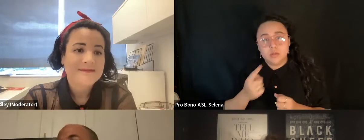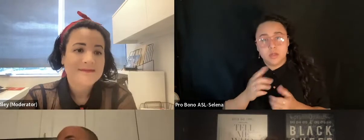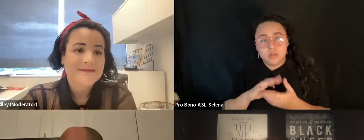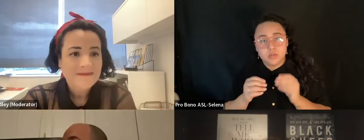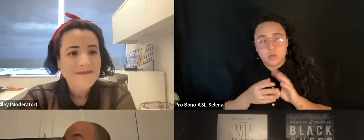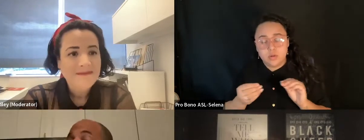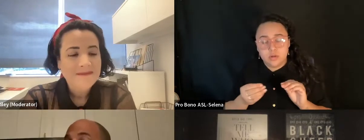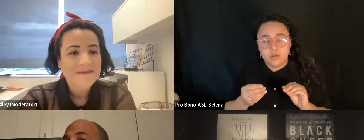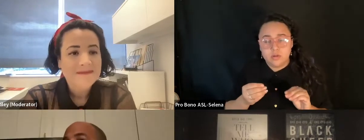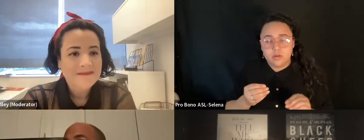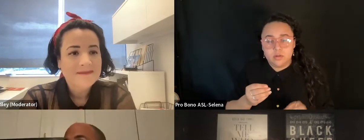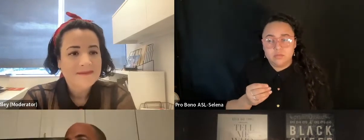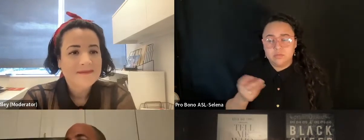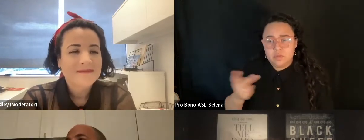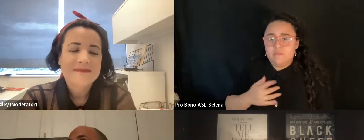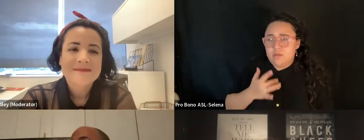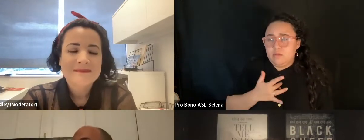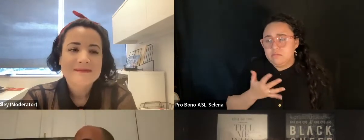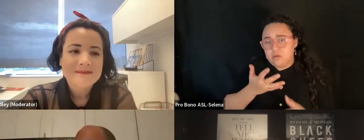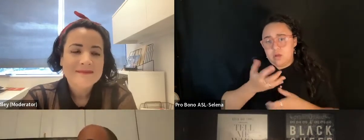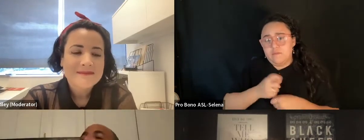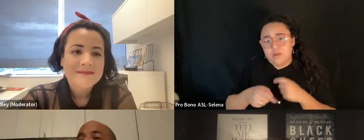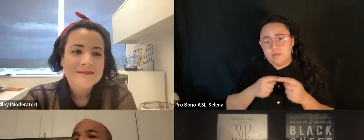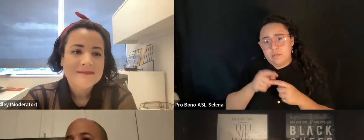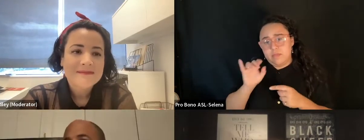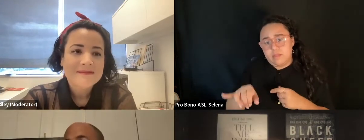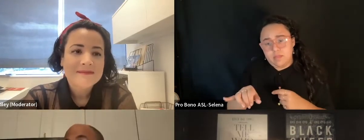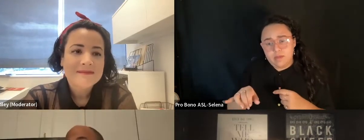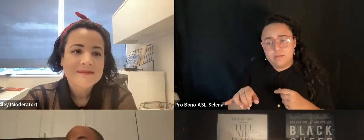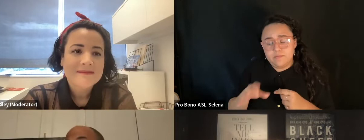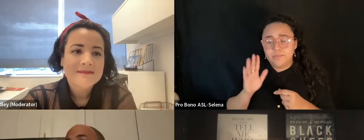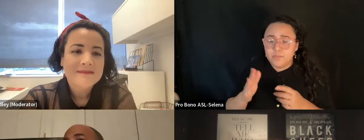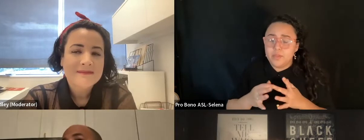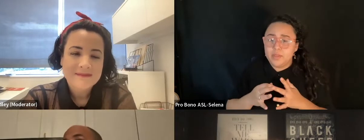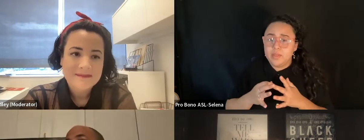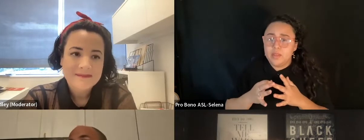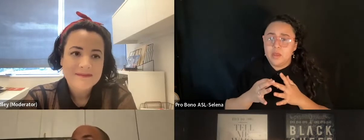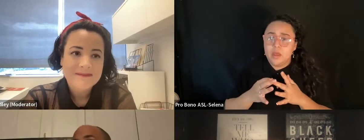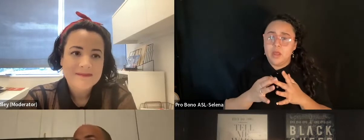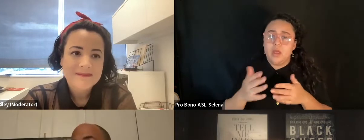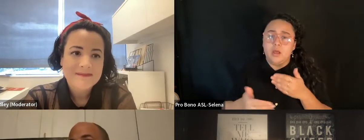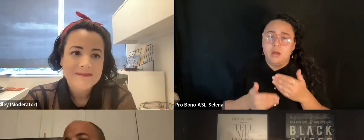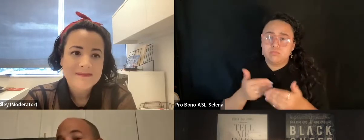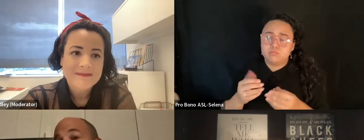would lead to something powerful, interesting, and above all, different in terms of how audiences